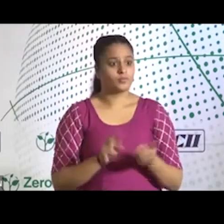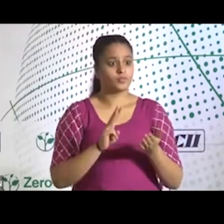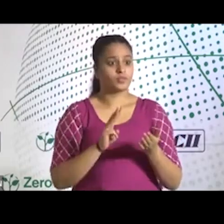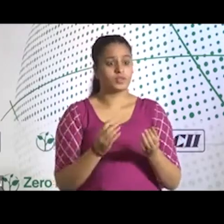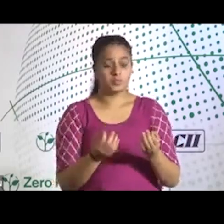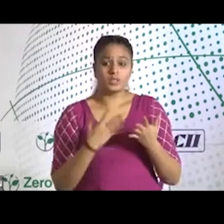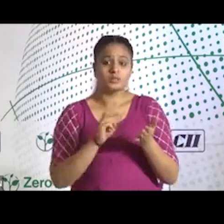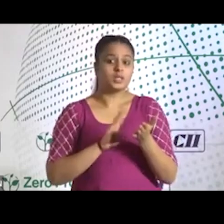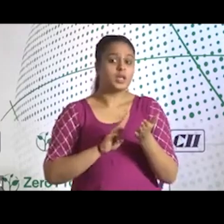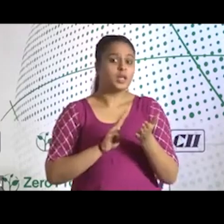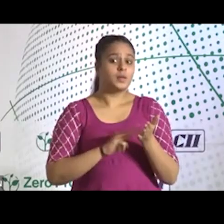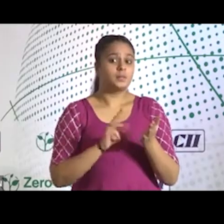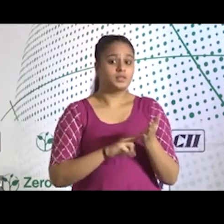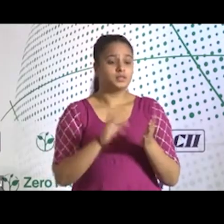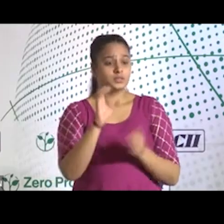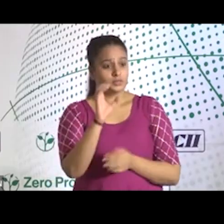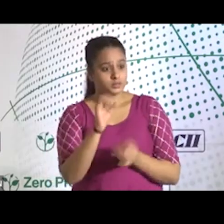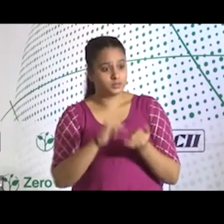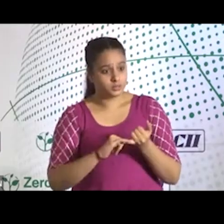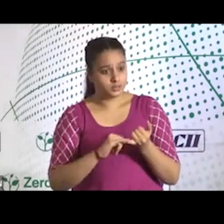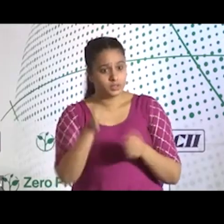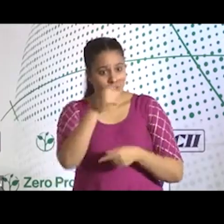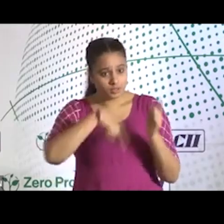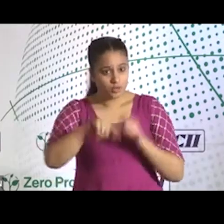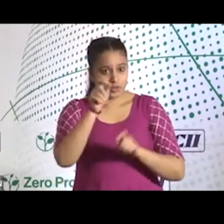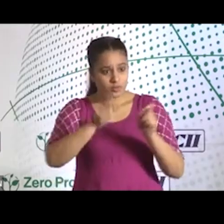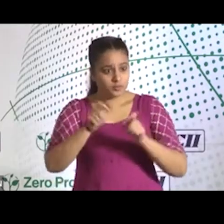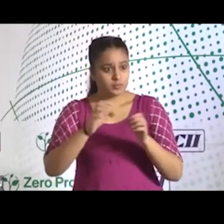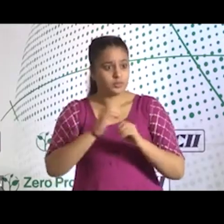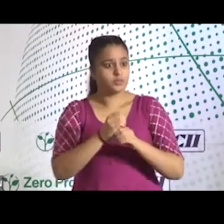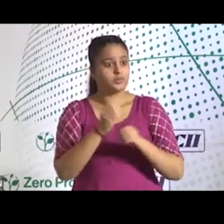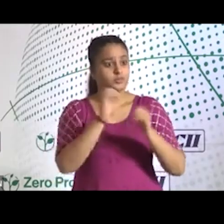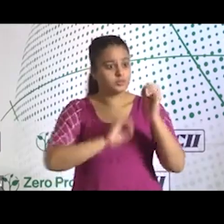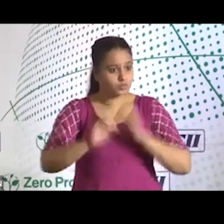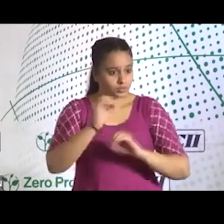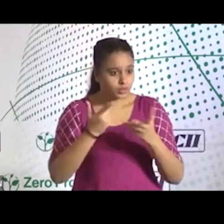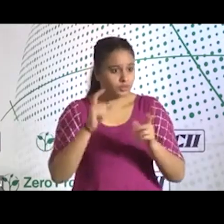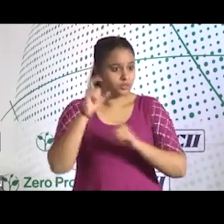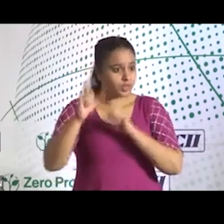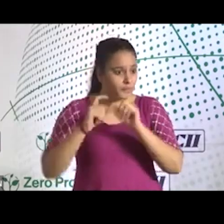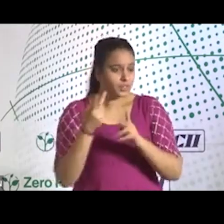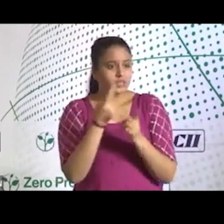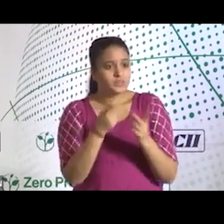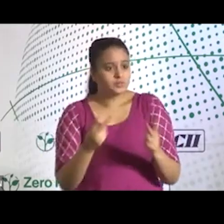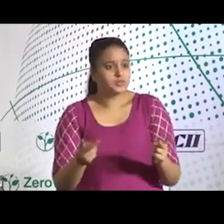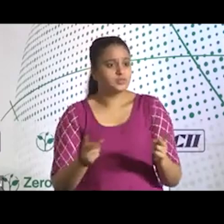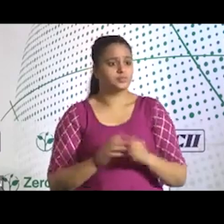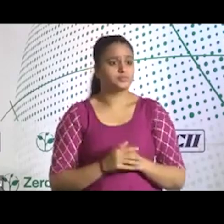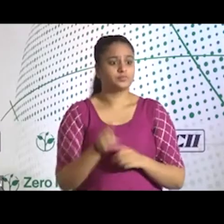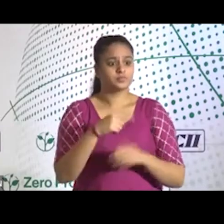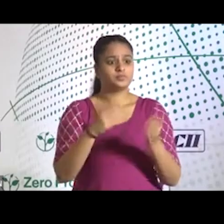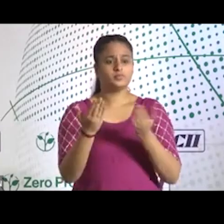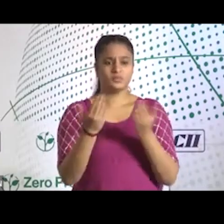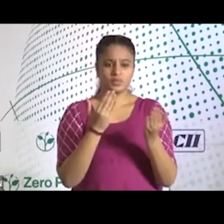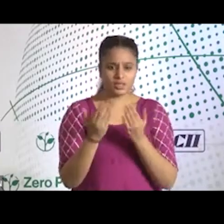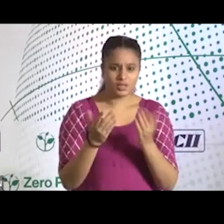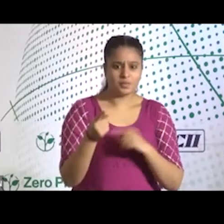You know, we have on this table in my State Street, Google, I want to know, compared to your other country